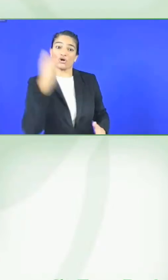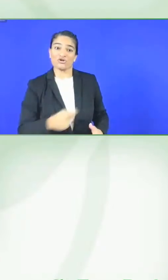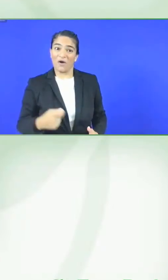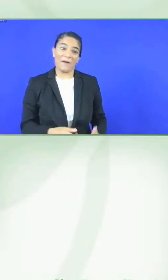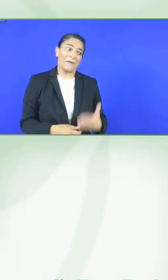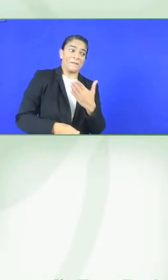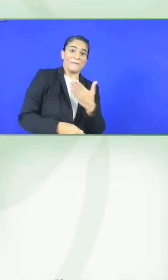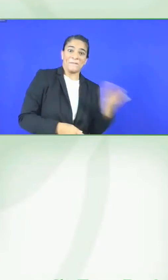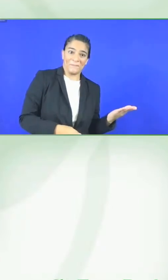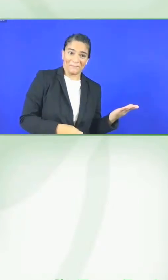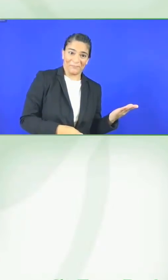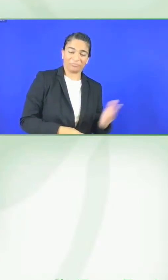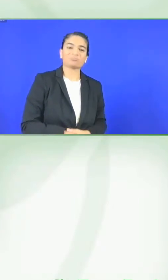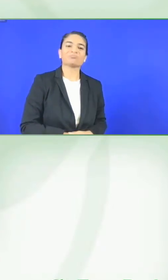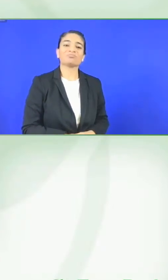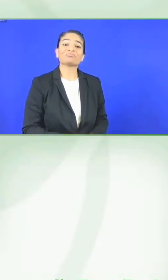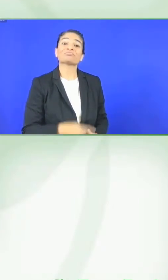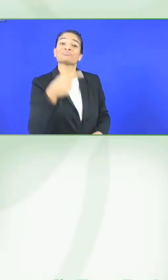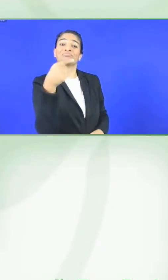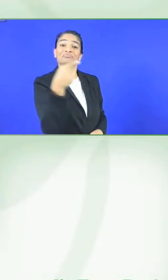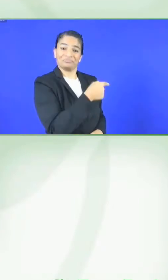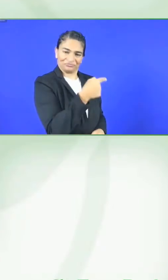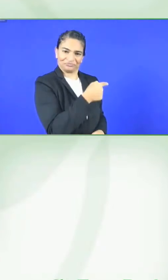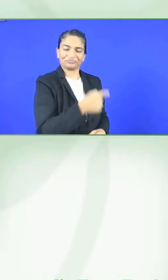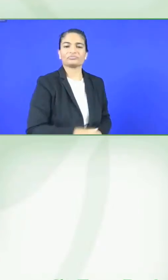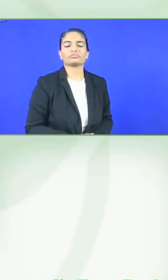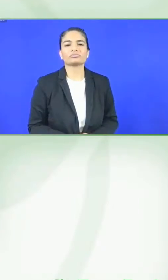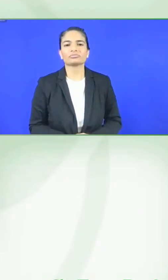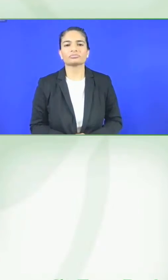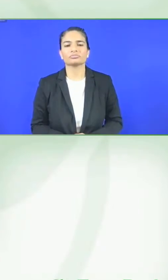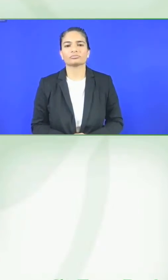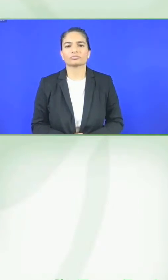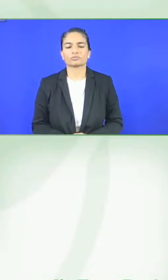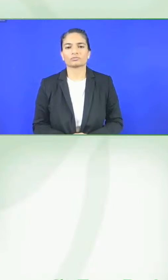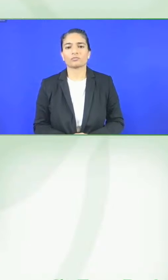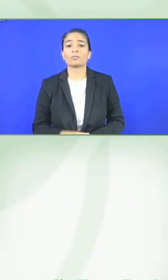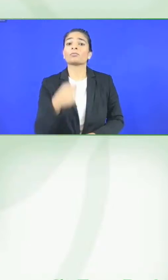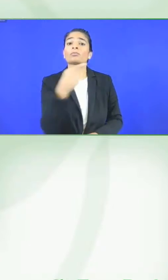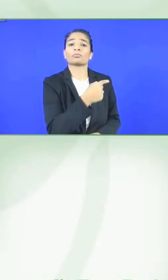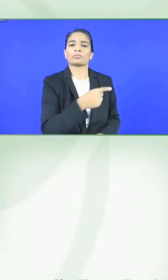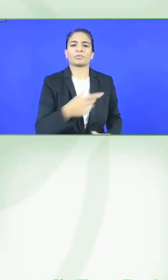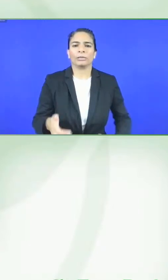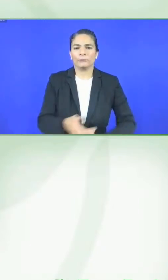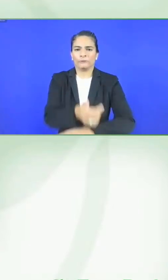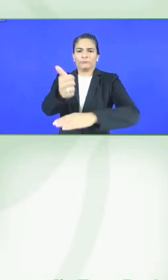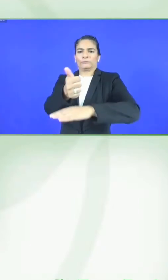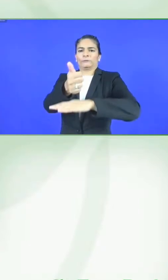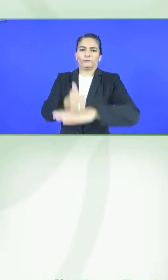in our presentation, enhancing transparency, prevention of , and minimisation